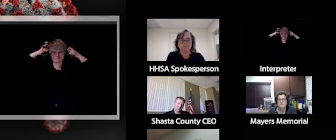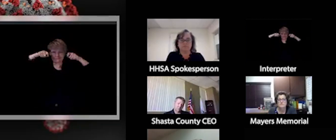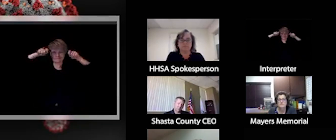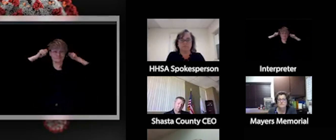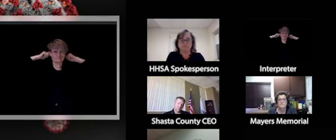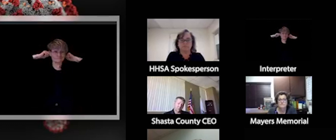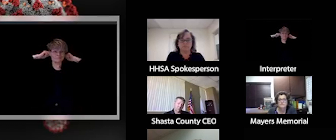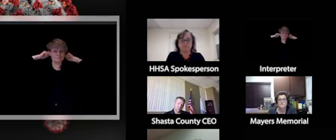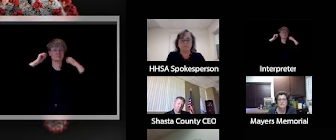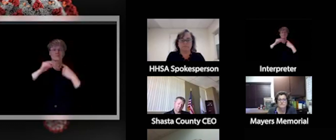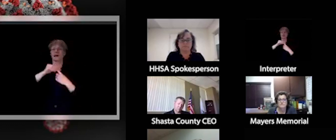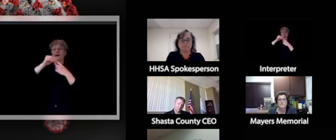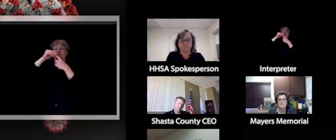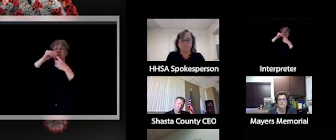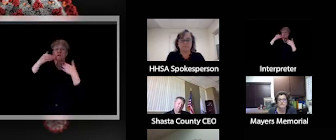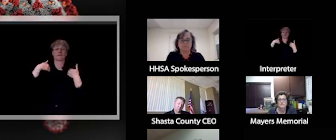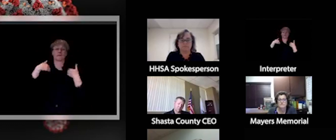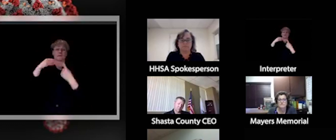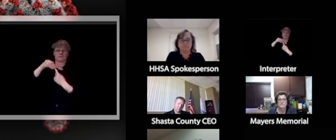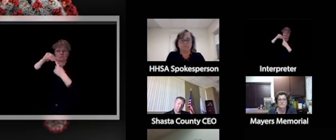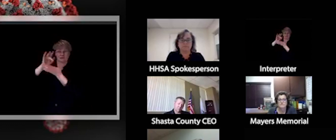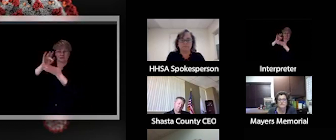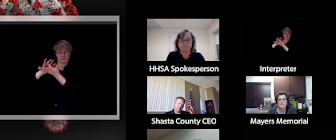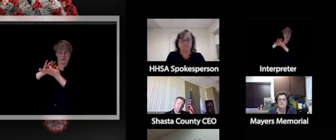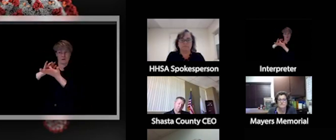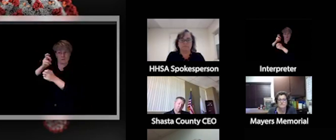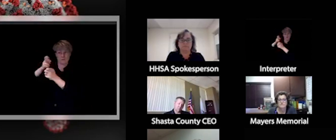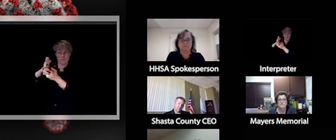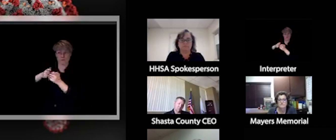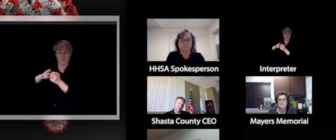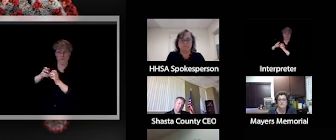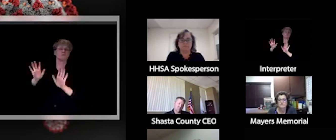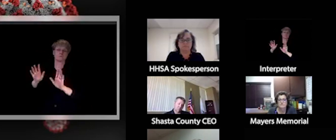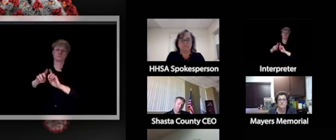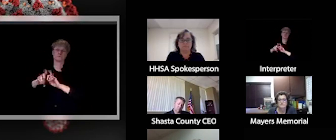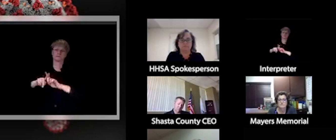medical condition. It’s not onerous to put on a mask for twenty minutes or a half hour